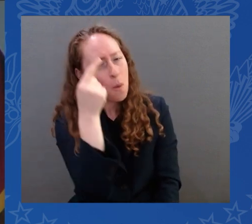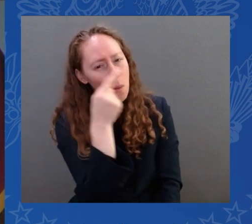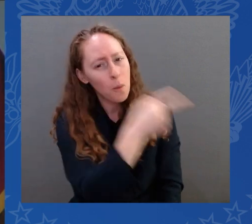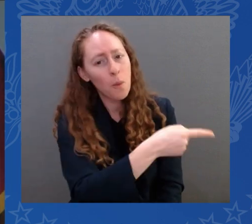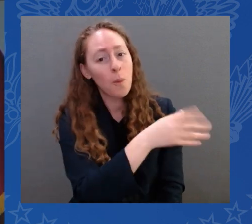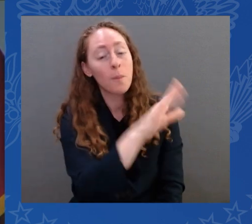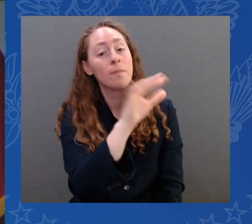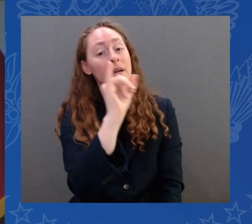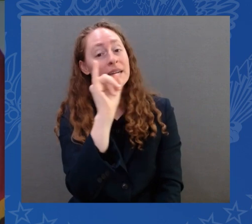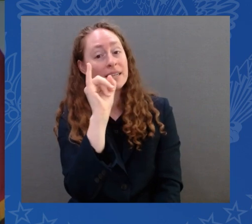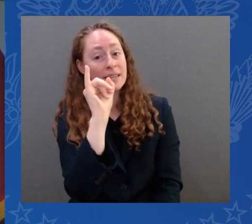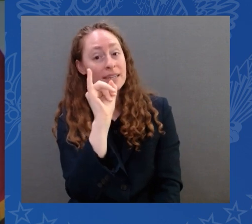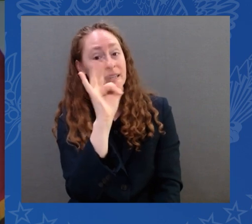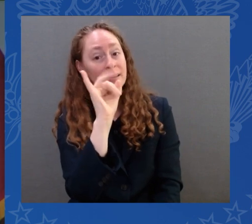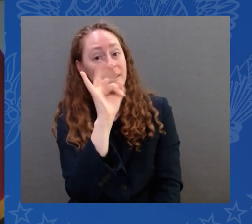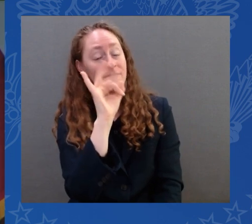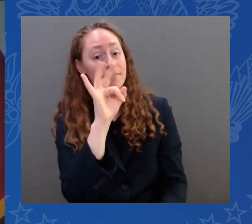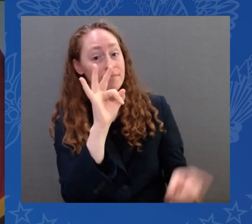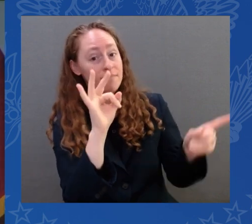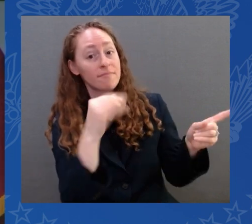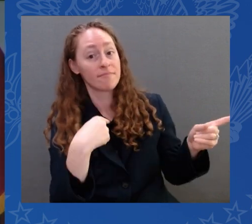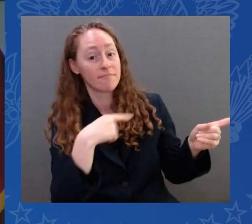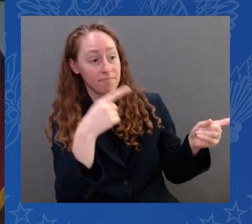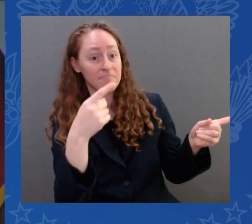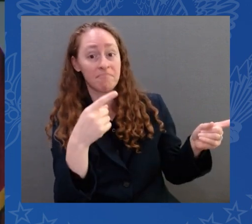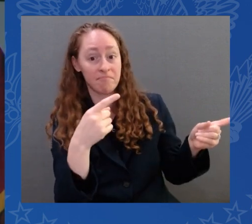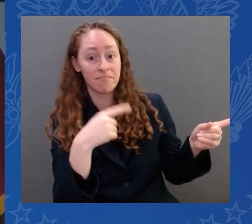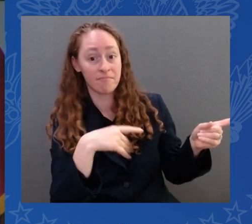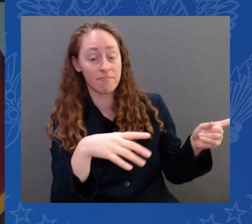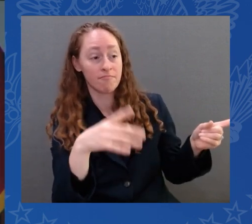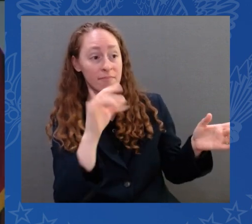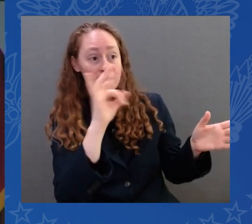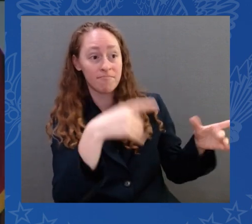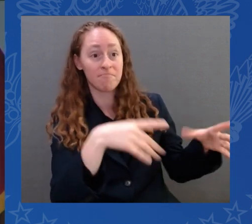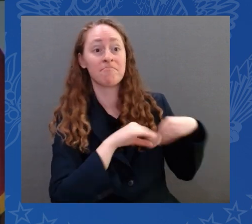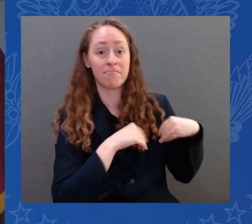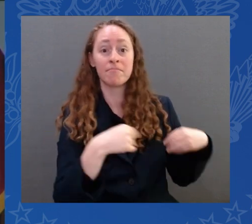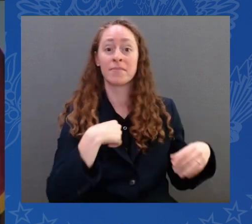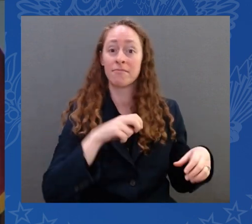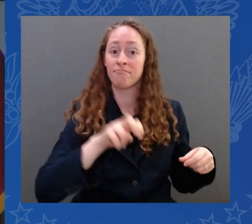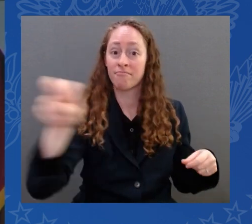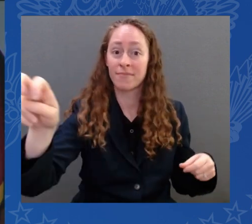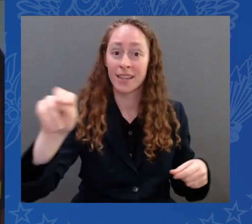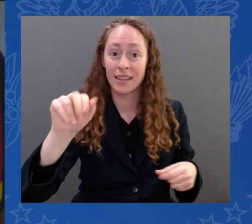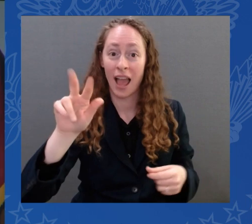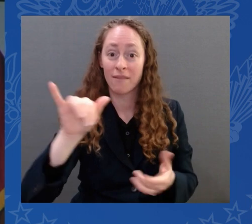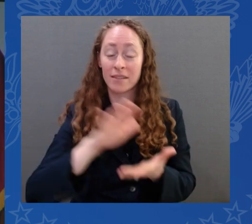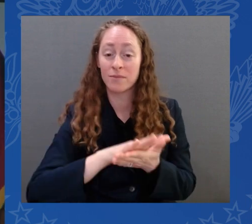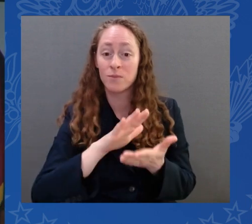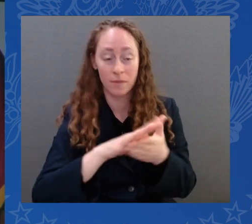"you'd still have one year and three months active duty, and I'd have no problems right now."